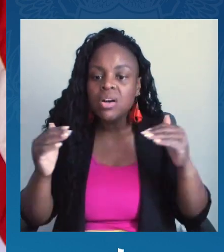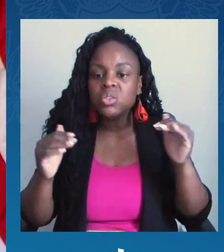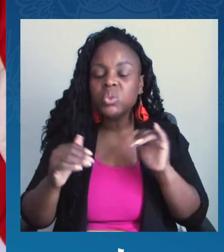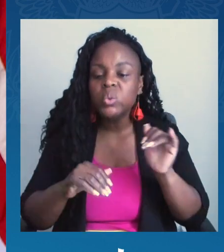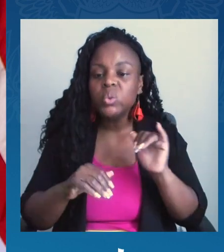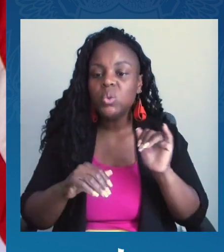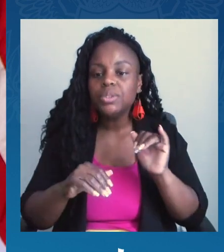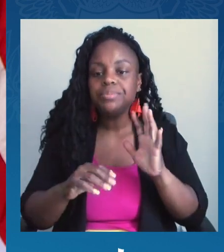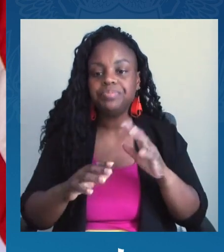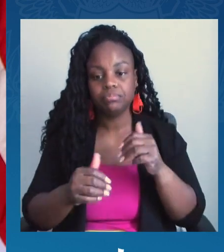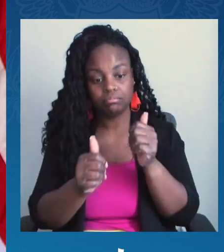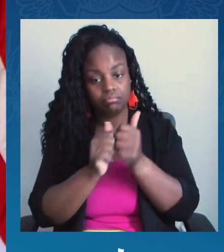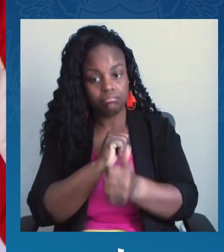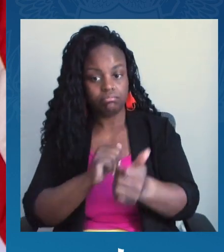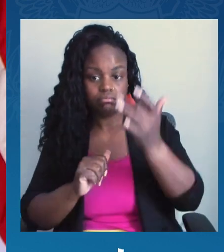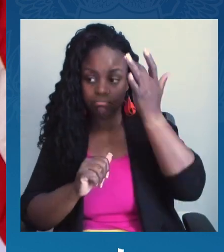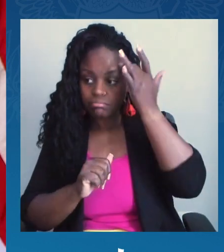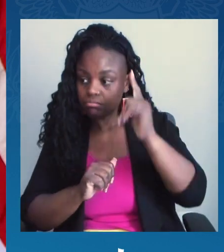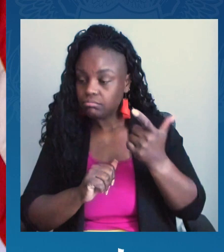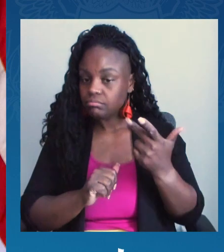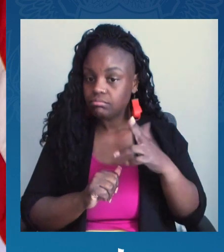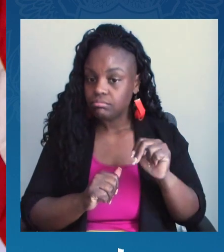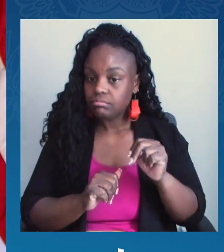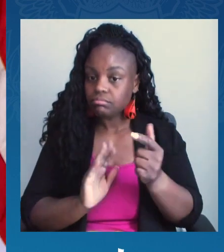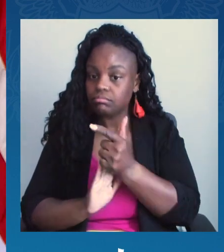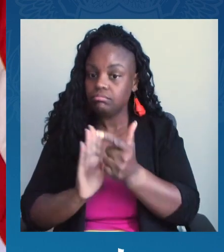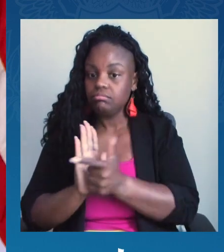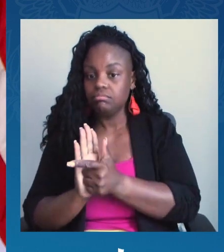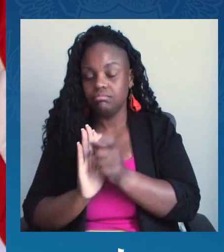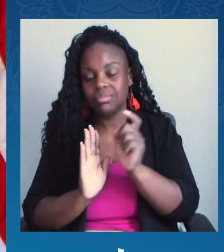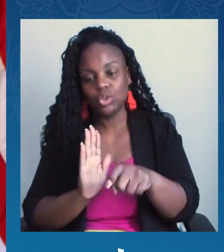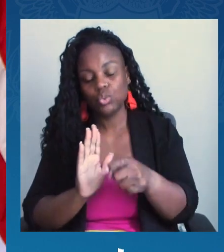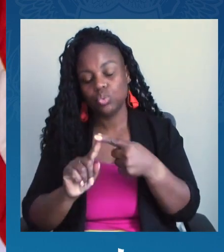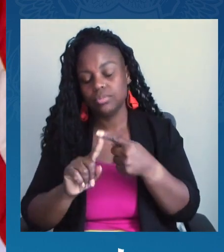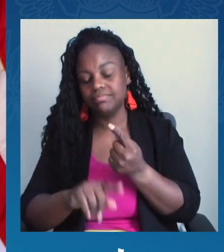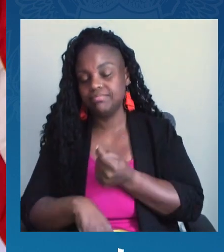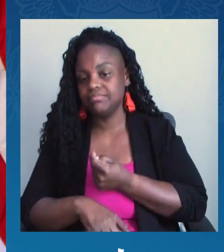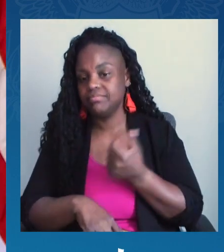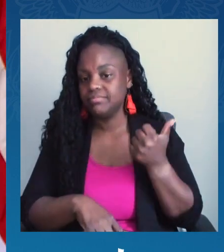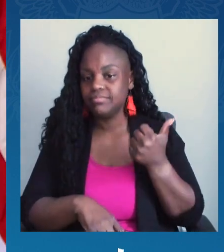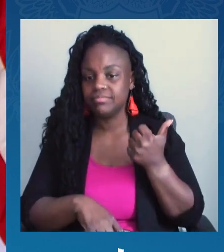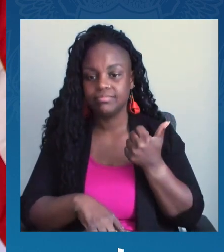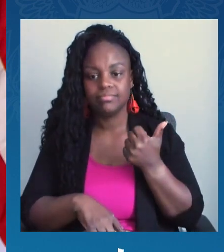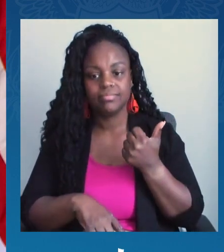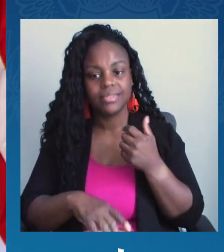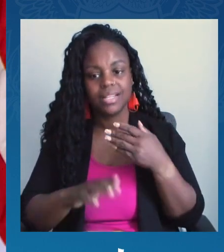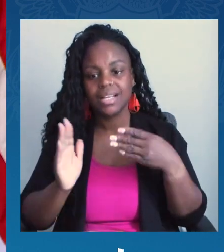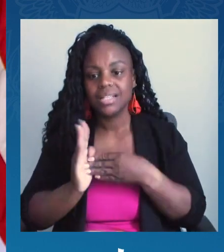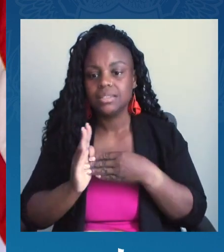we need to get rid of in repeal this liability shield for gun manufacturers.